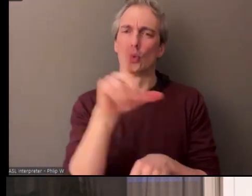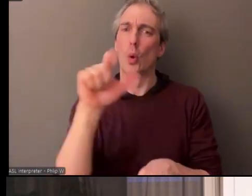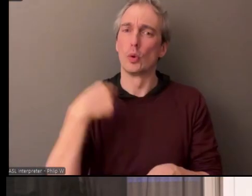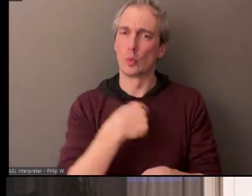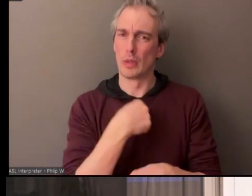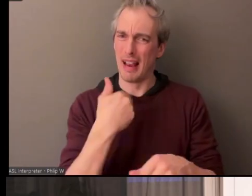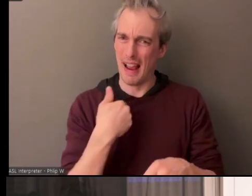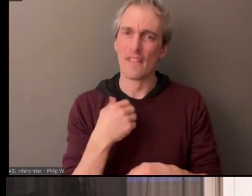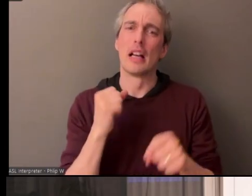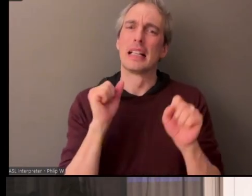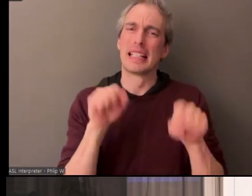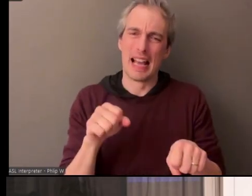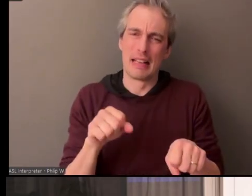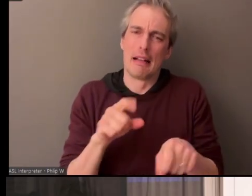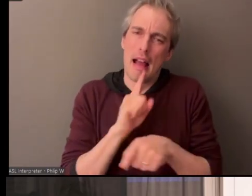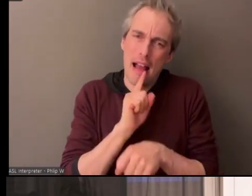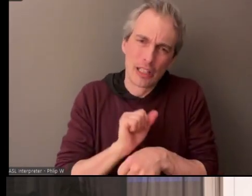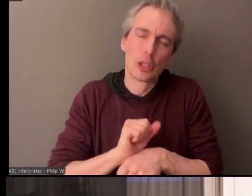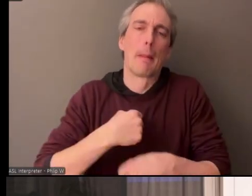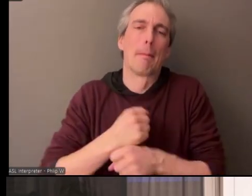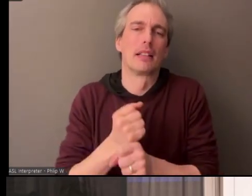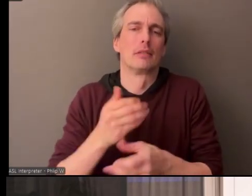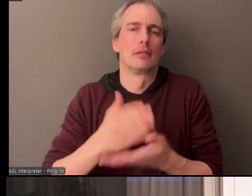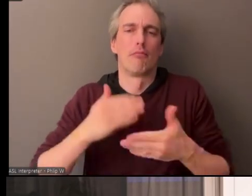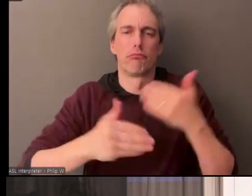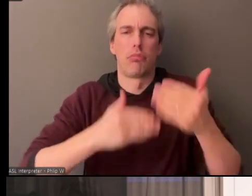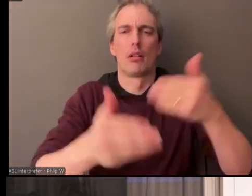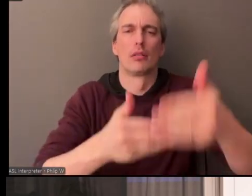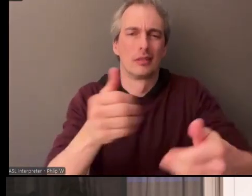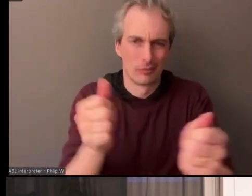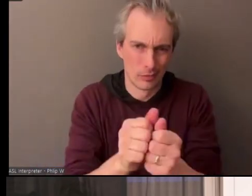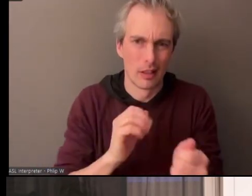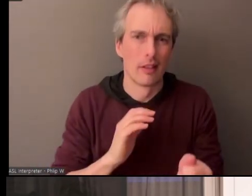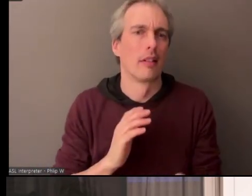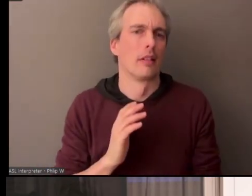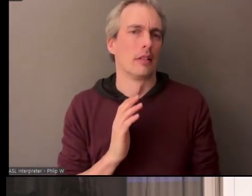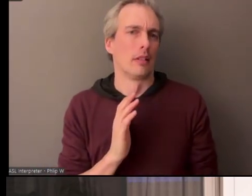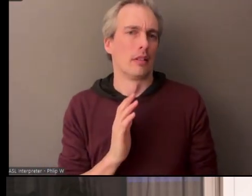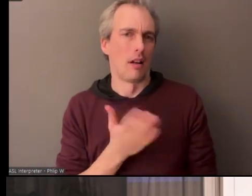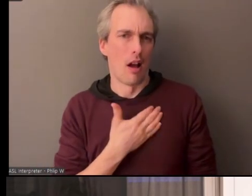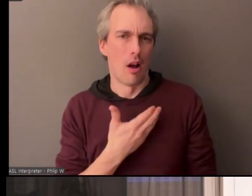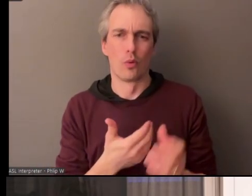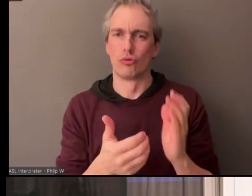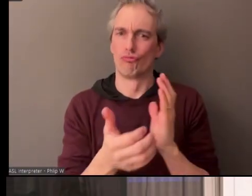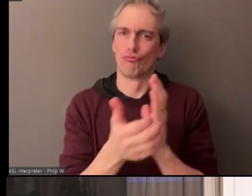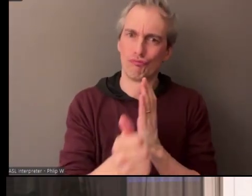I was very fortunate in my accessibility career early on. I was taken aside by a very wise product manager named Erik